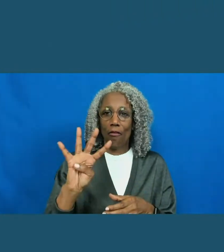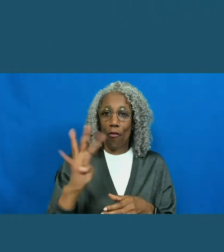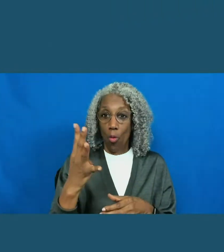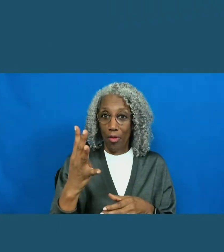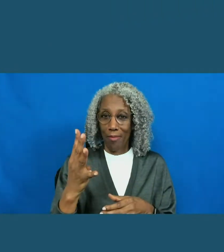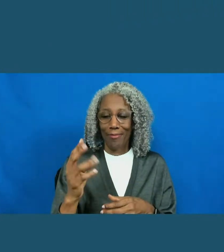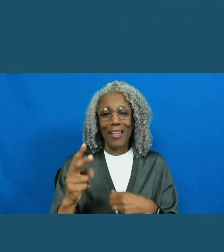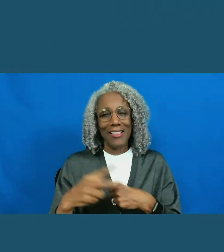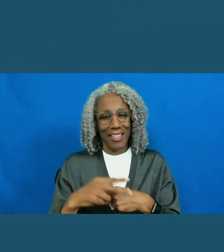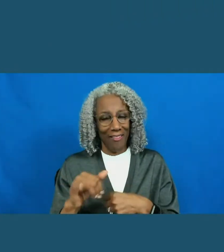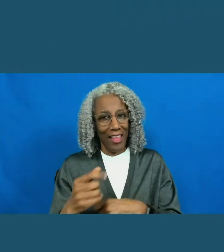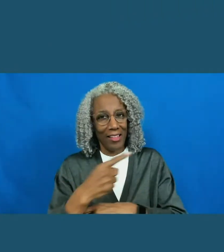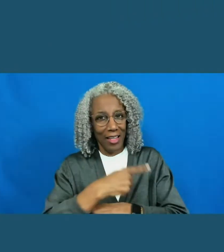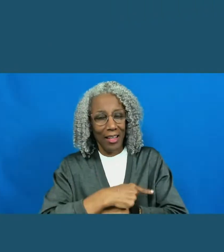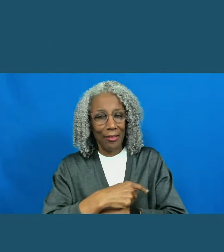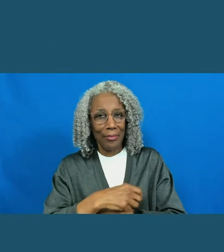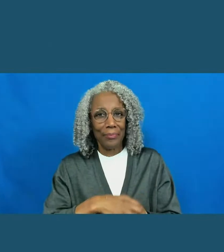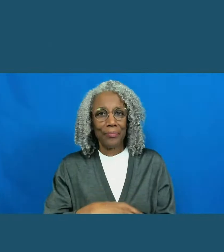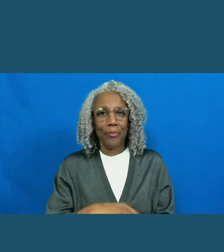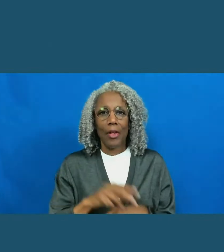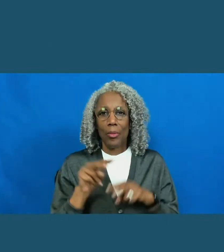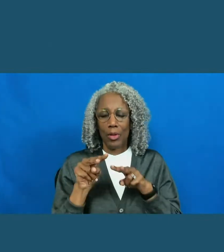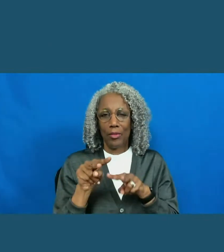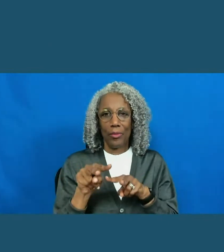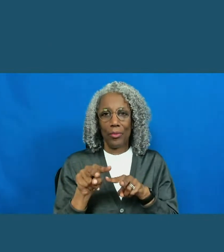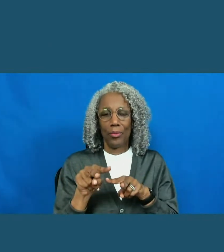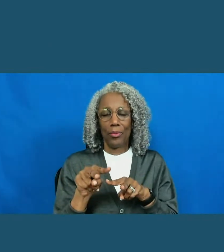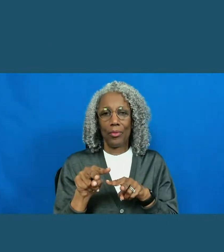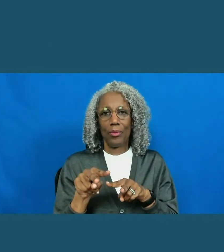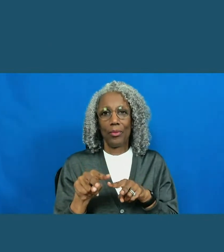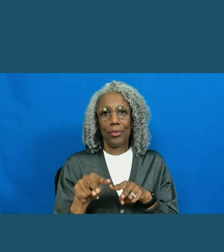and Brown Coalition on May 4th